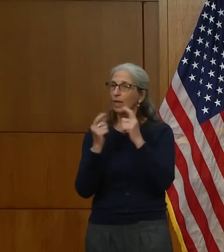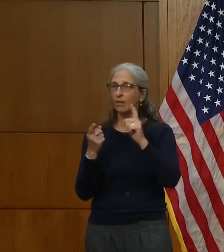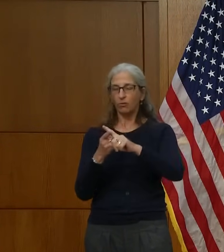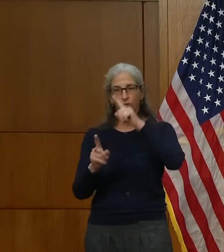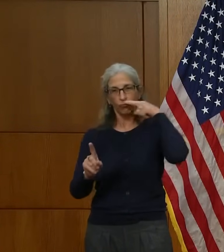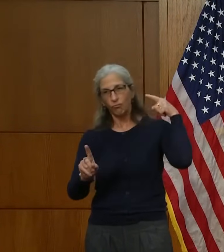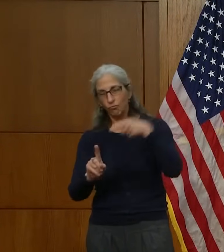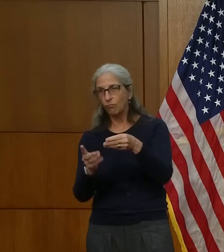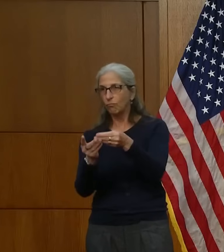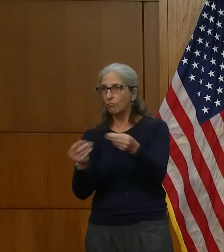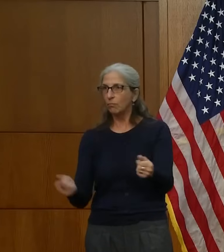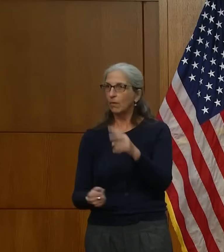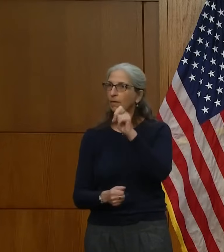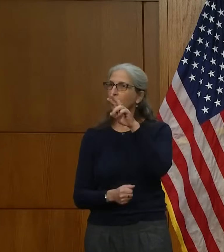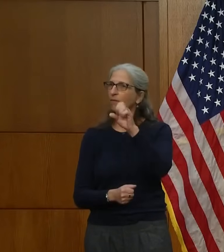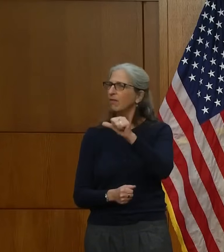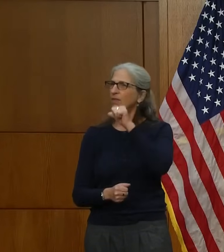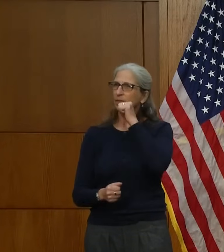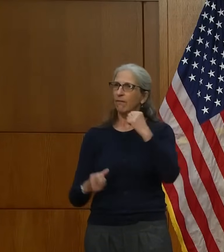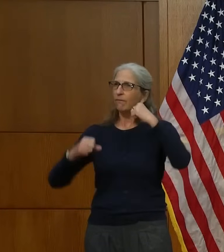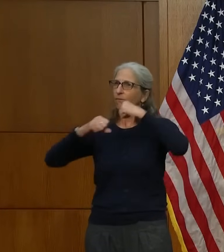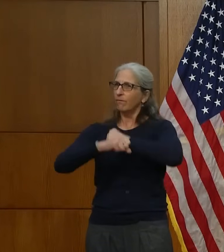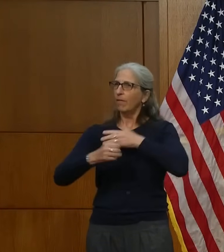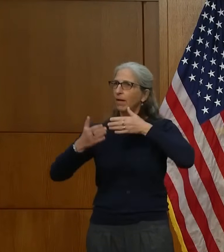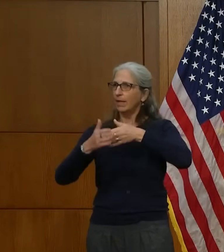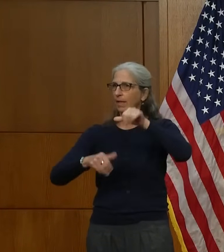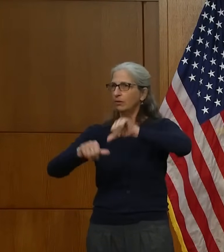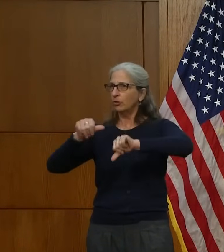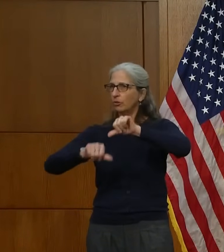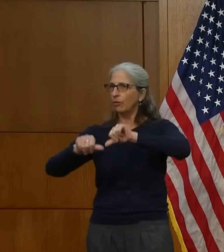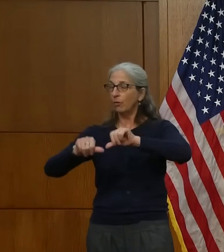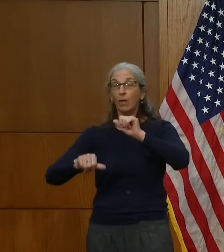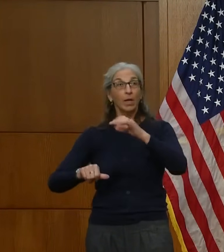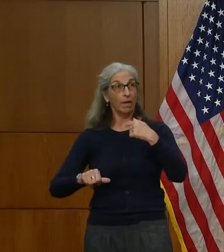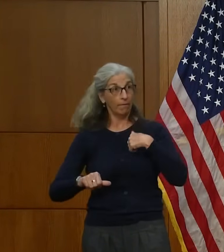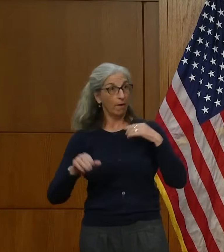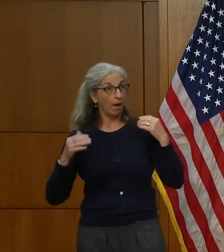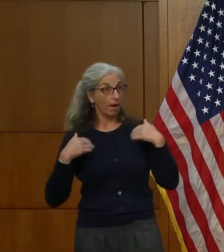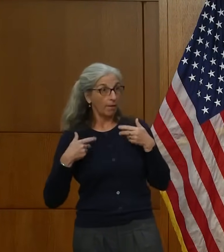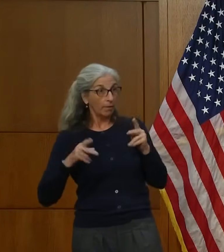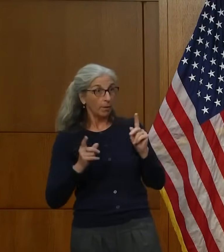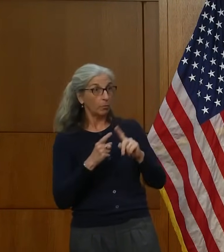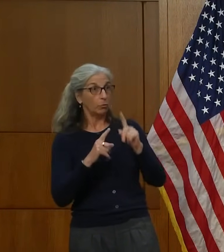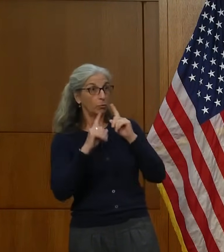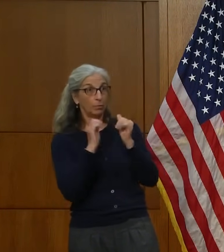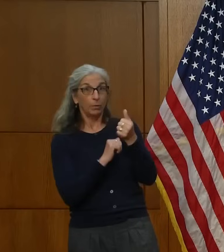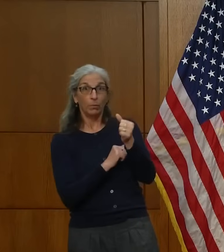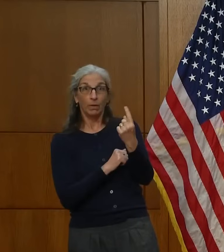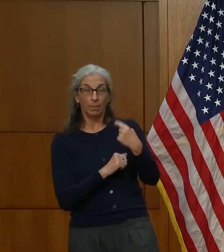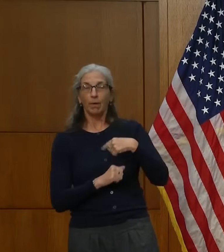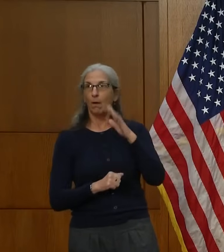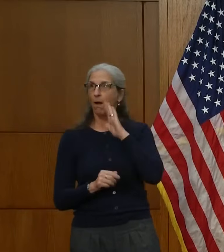AND SO WE ALL NEED TO WORK TOGETHER TO ATTACK THE VIRUS, NOT EACH OTHER. AND SO IF I HAVE THE OPPORTUNITY TO SPEAK